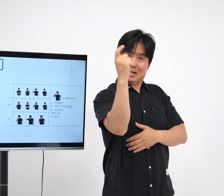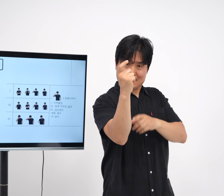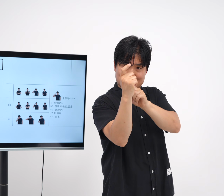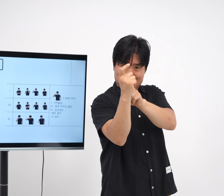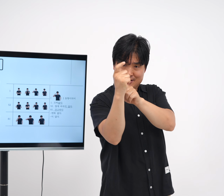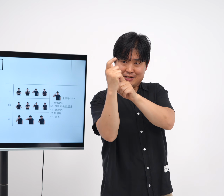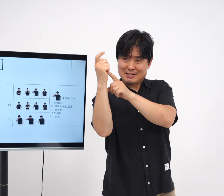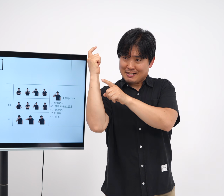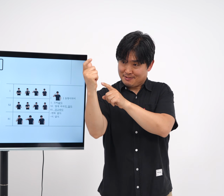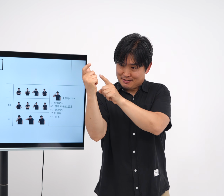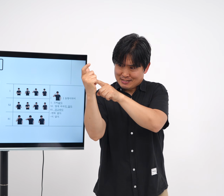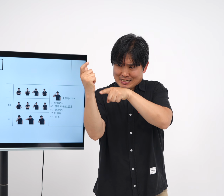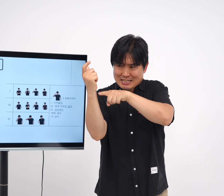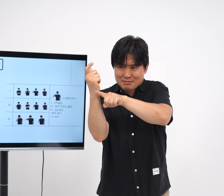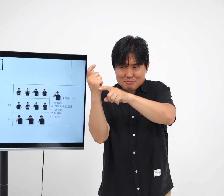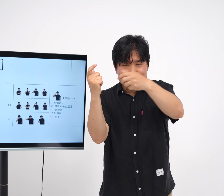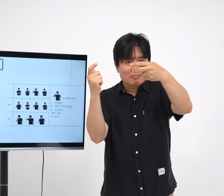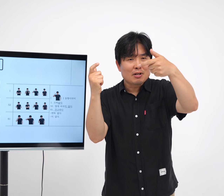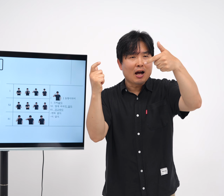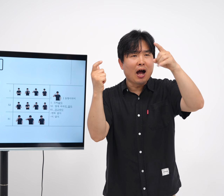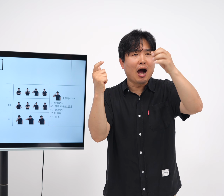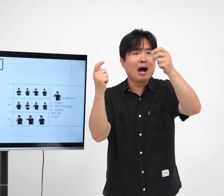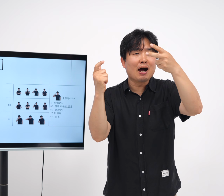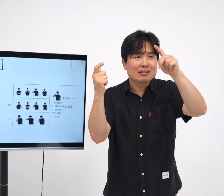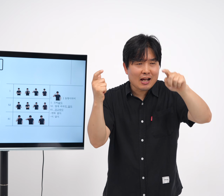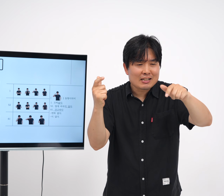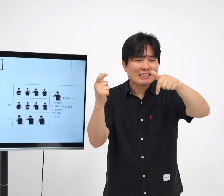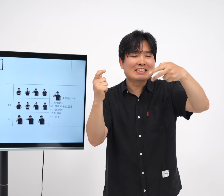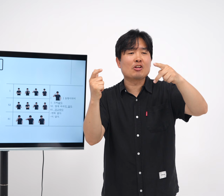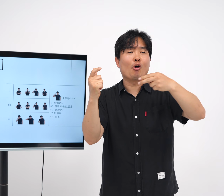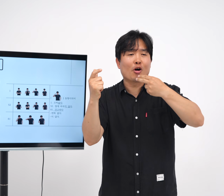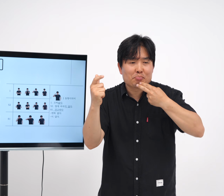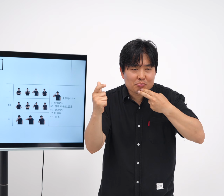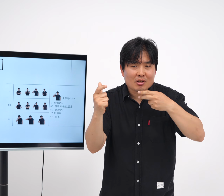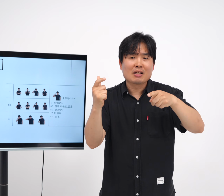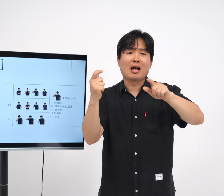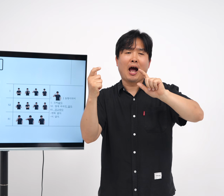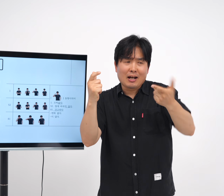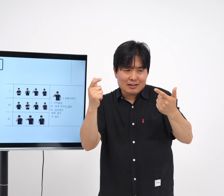Instead , this sign word includes things like “strong,” “unstoppable,” etc.